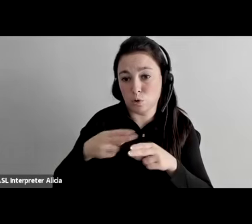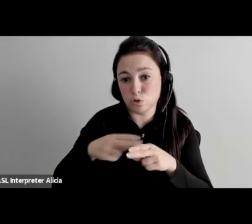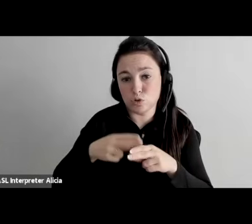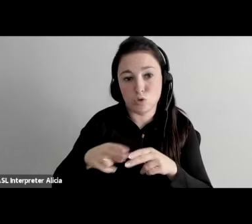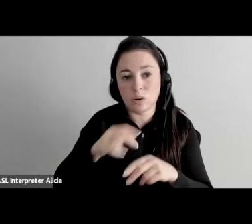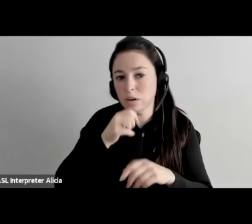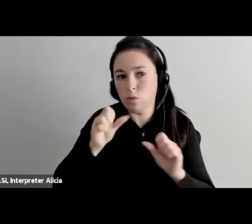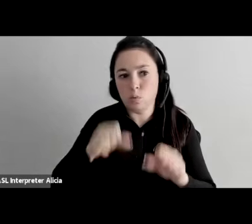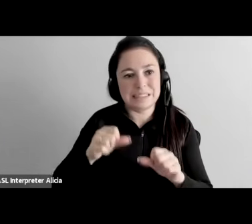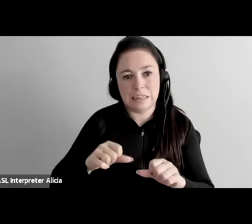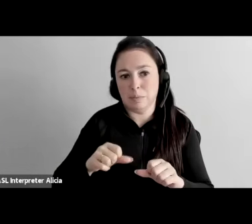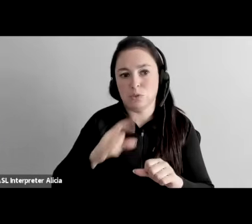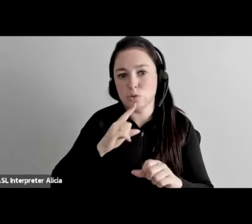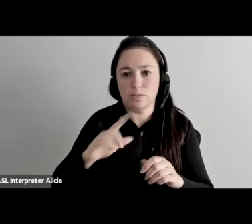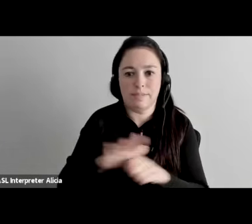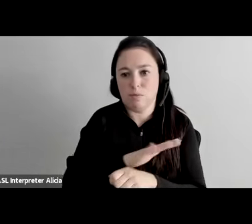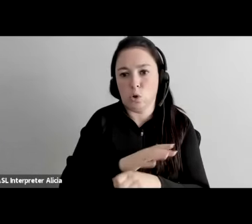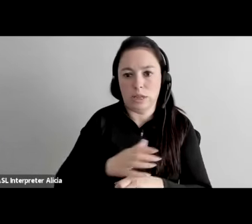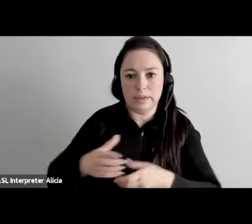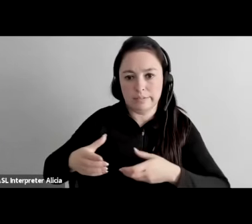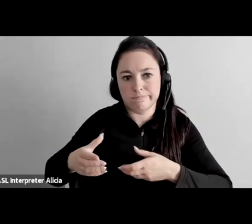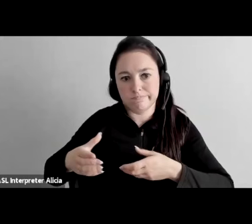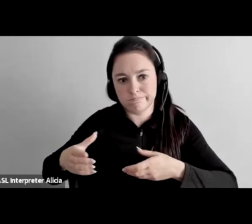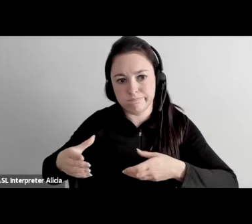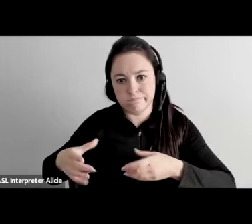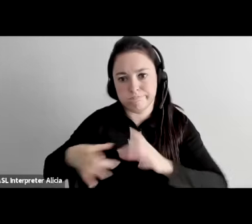breastfeeding so anyone working directly with new moms